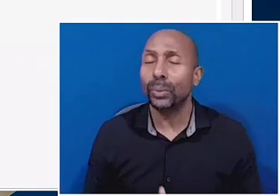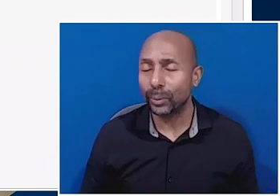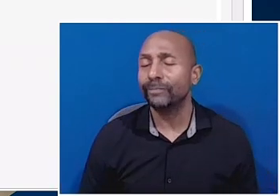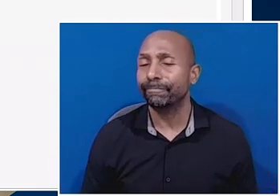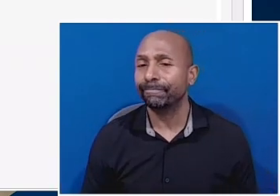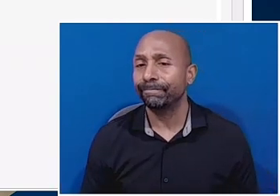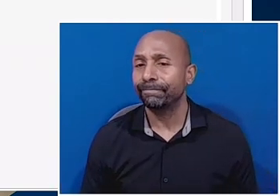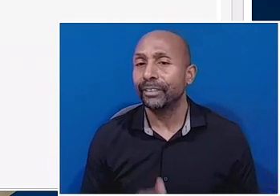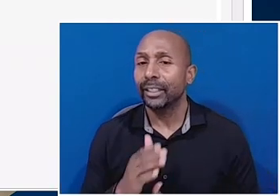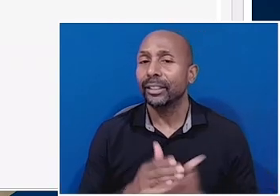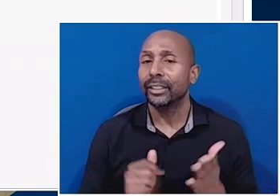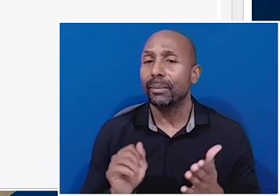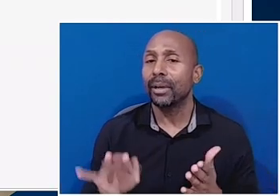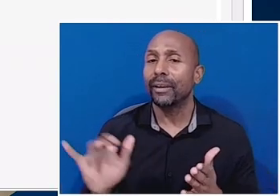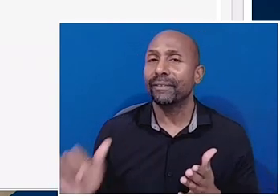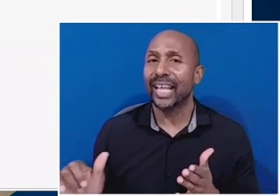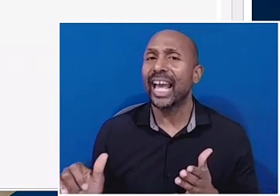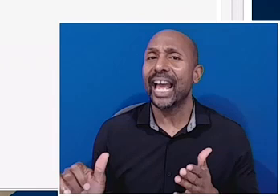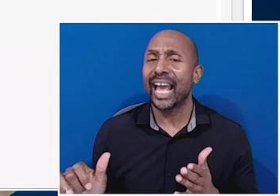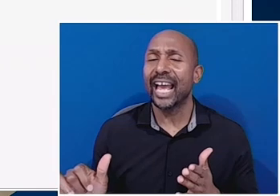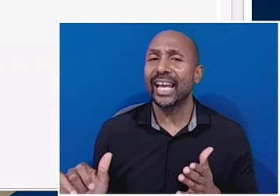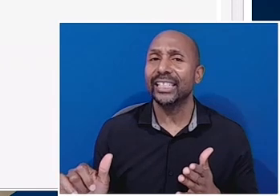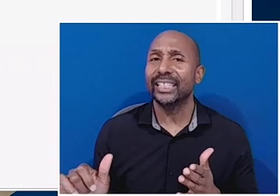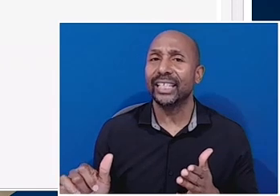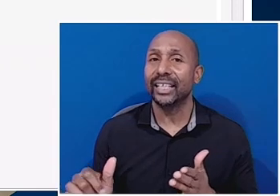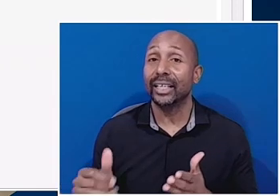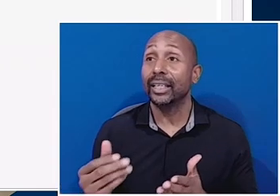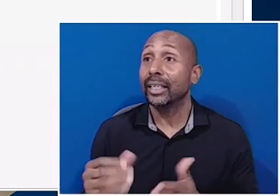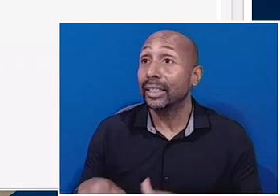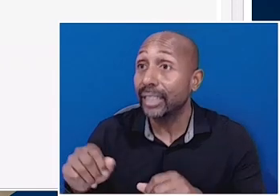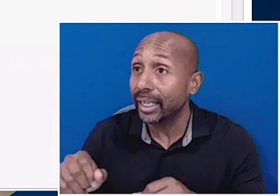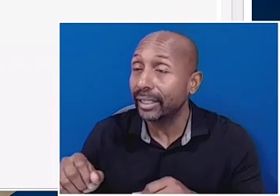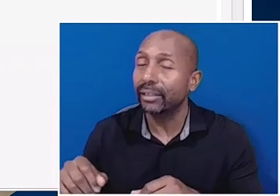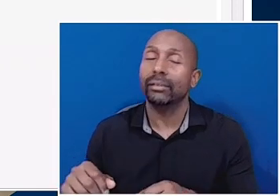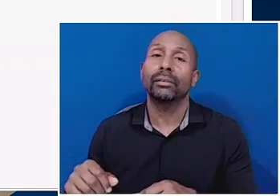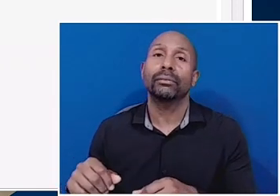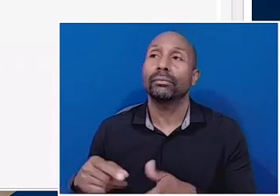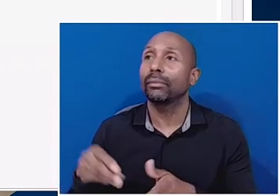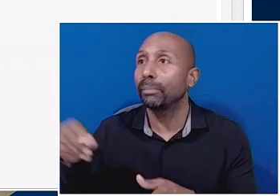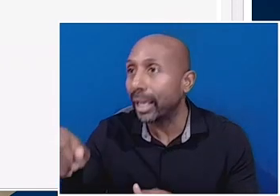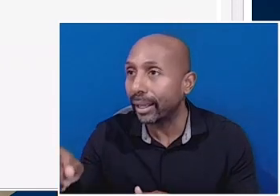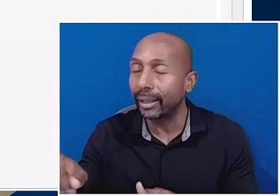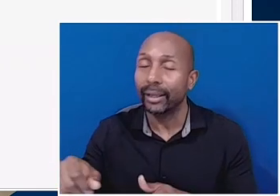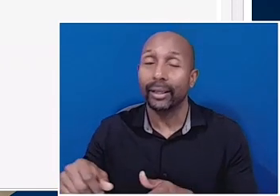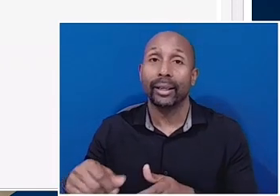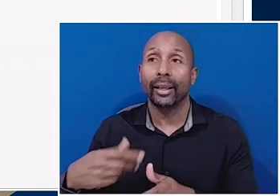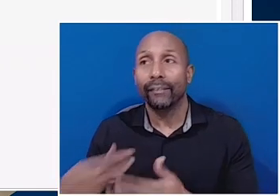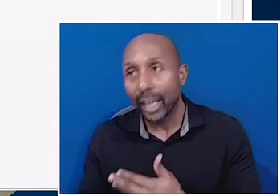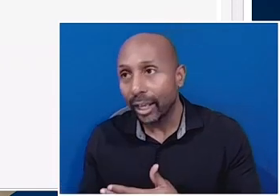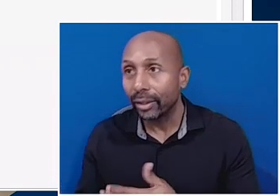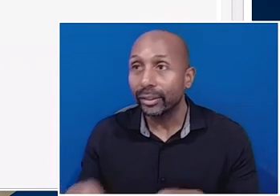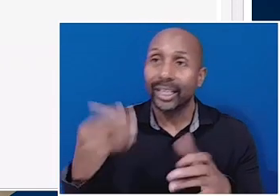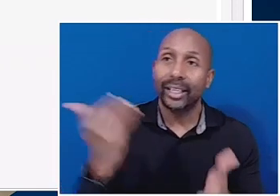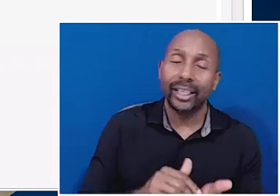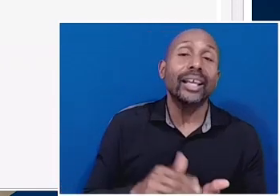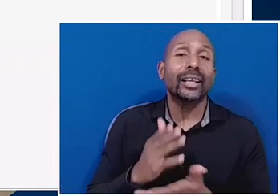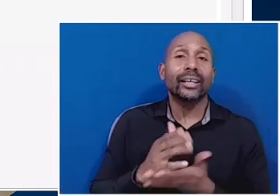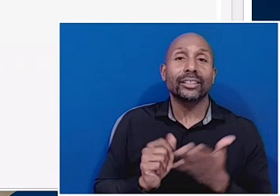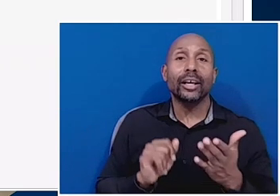the design of the program. So, I just- you know, just think to round out the perspective and to take a balanced approach is an important one.